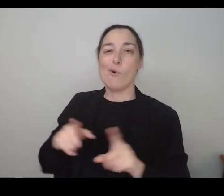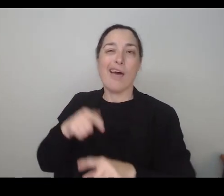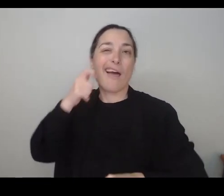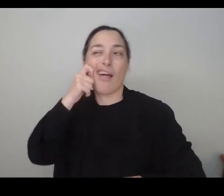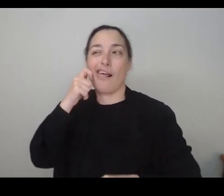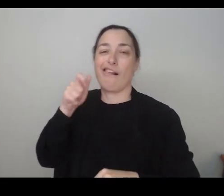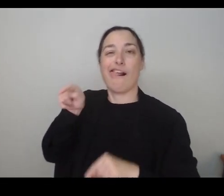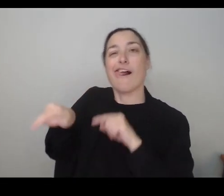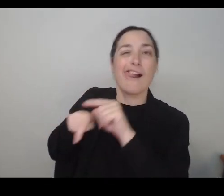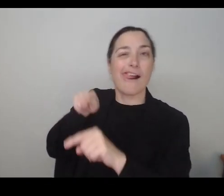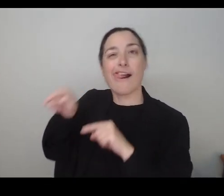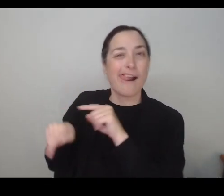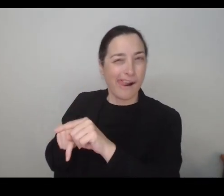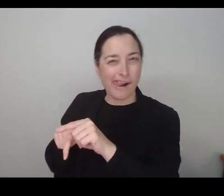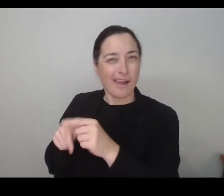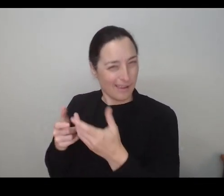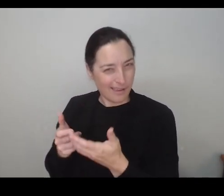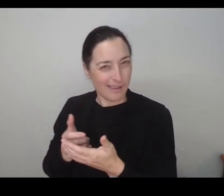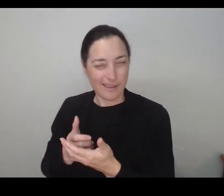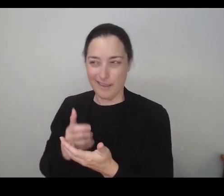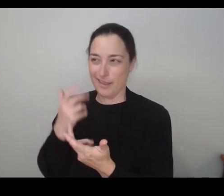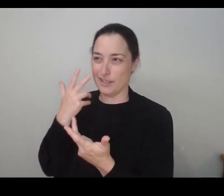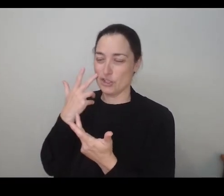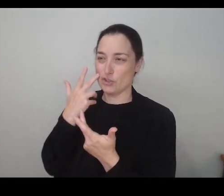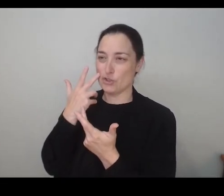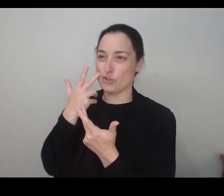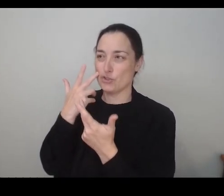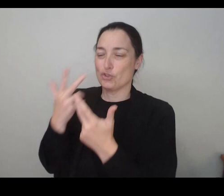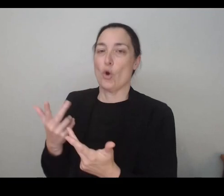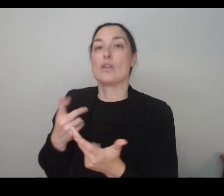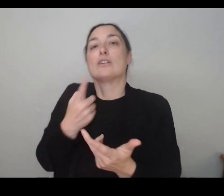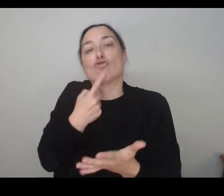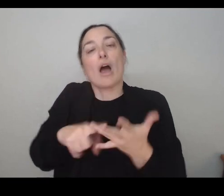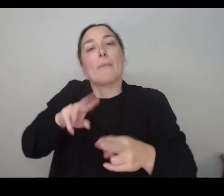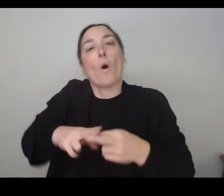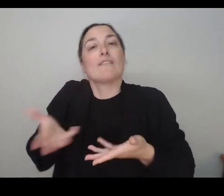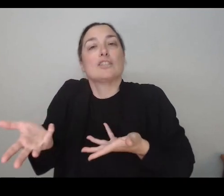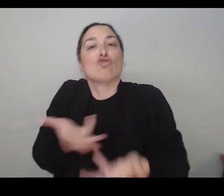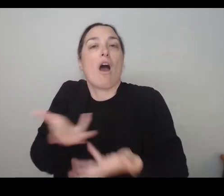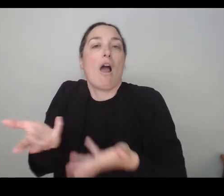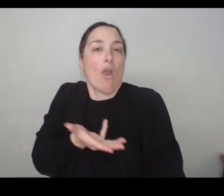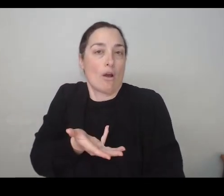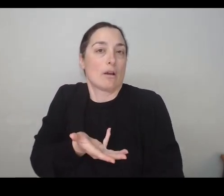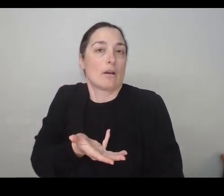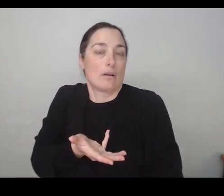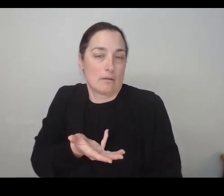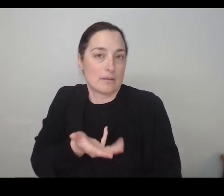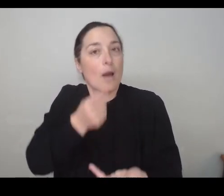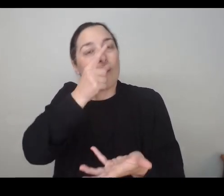it's also an expression of the kind of dialogue that we can have now with works, like the one of Paul Gauguin.